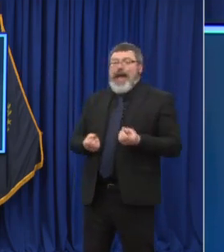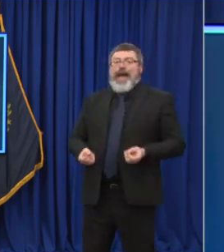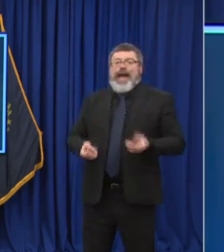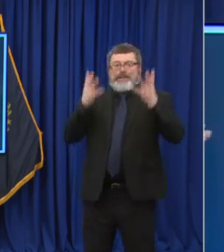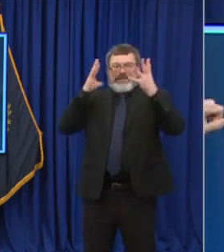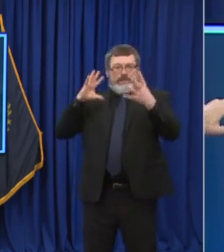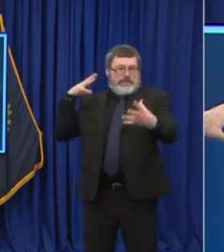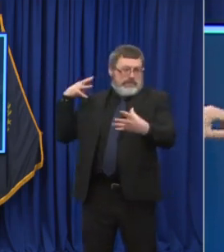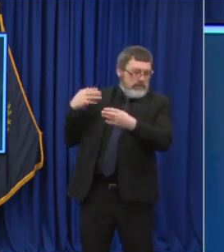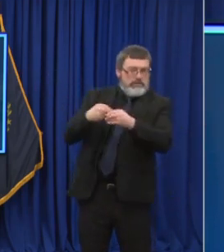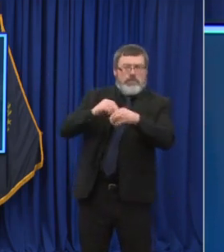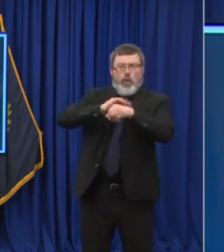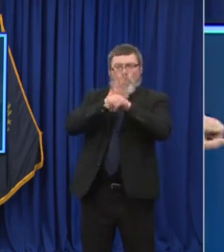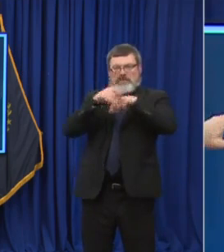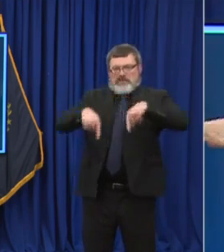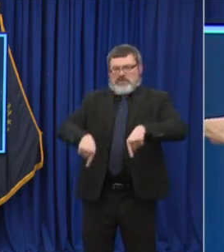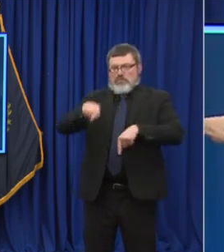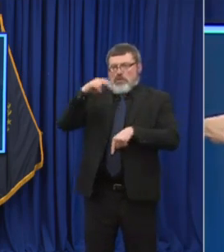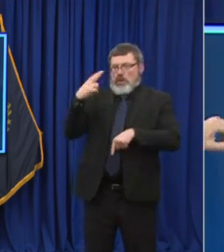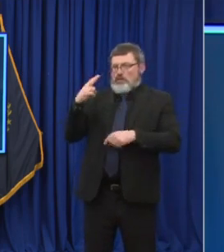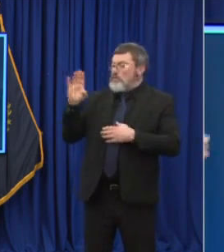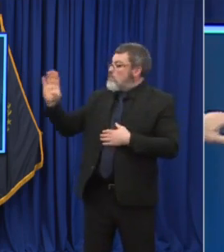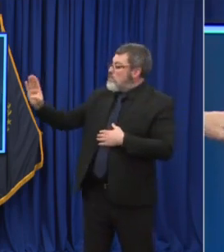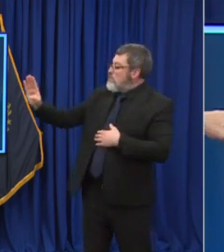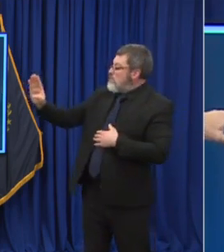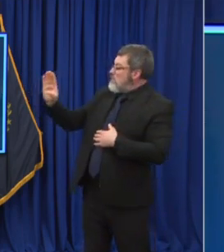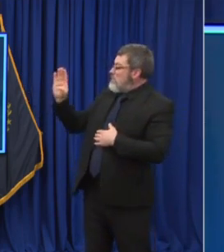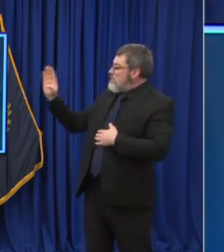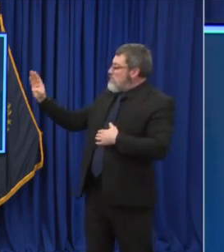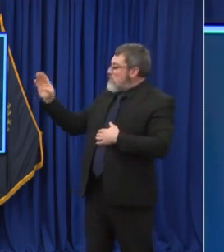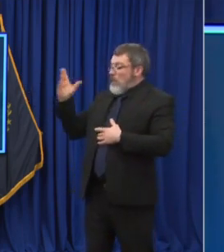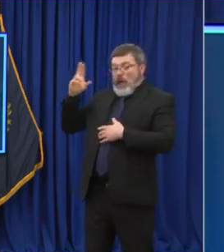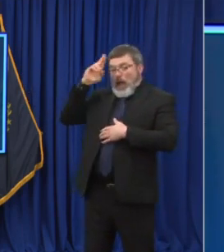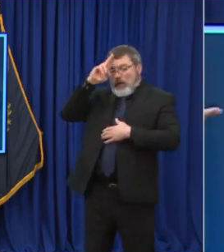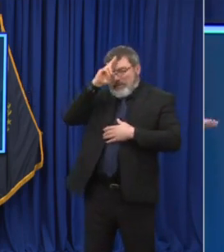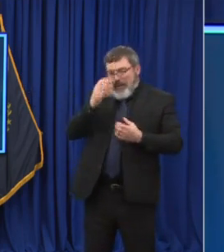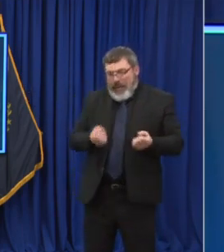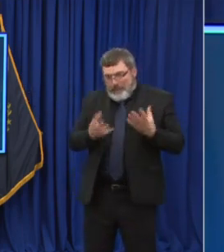HERE YOU WILL SEE OUR MAIN BAR ON THE OVERVIEW PAGE.